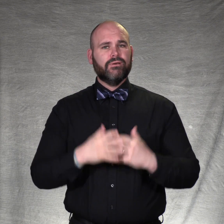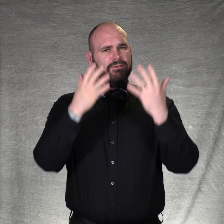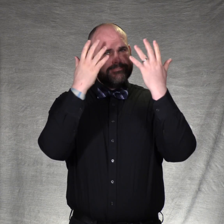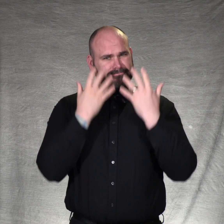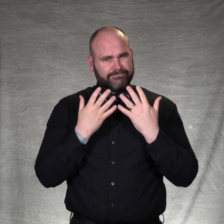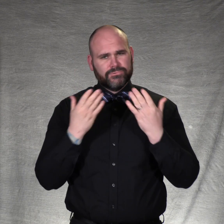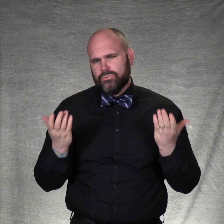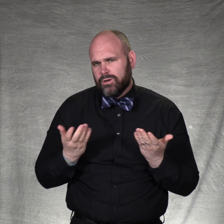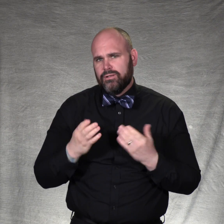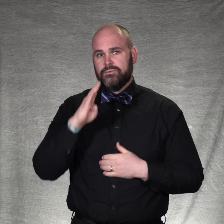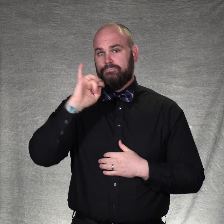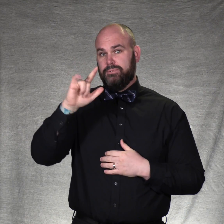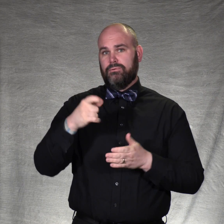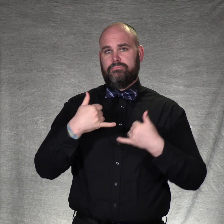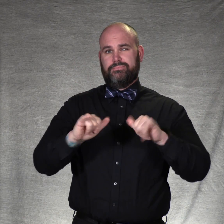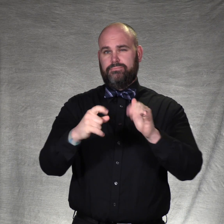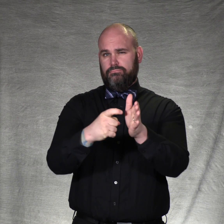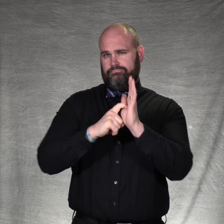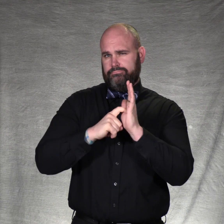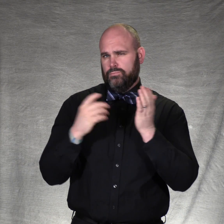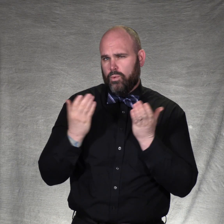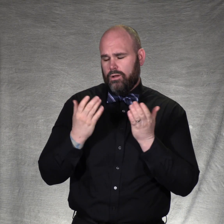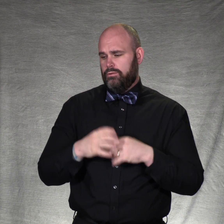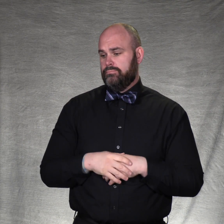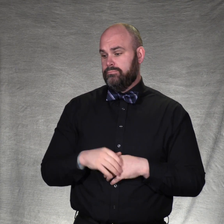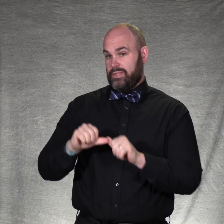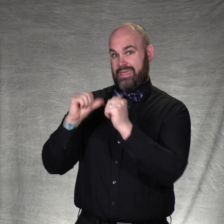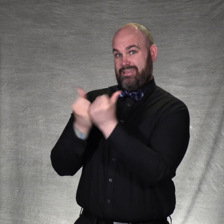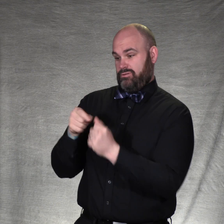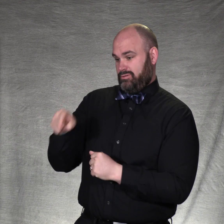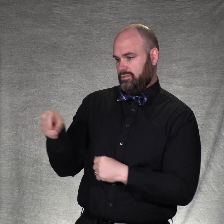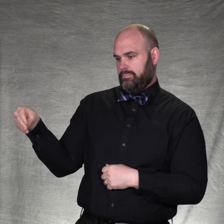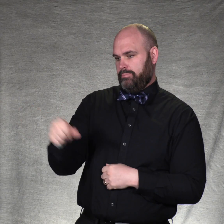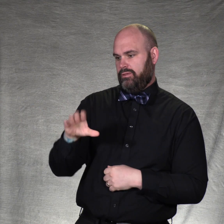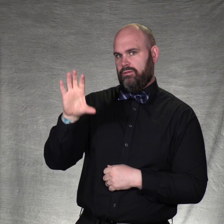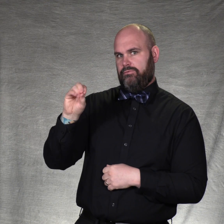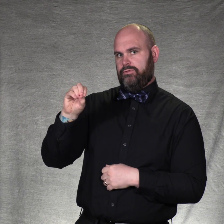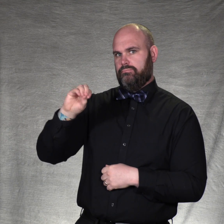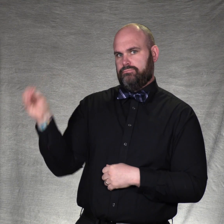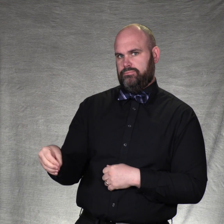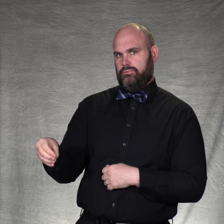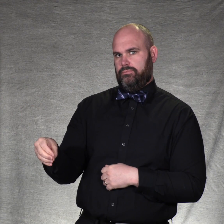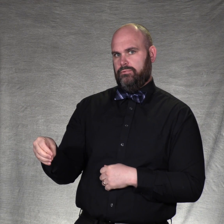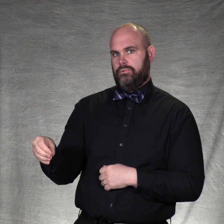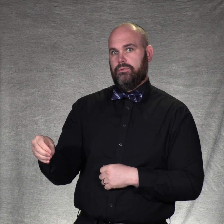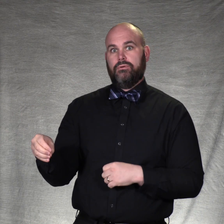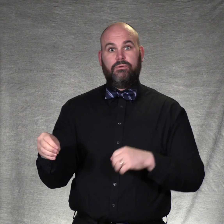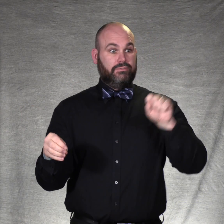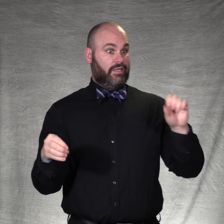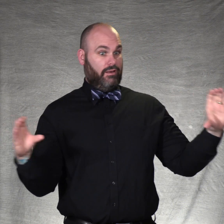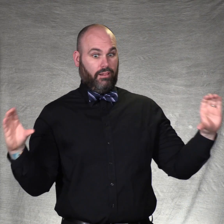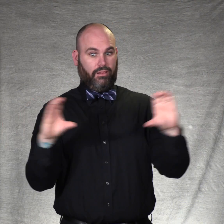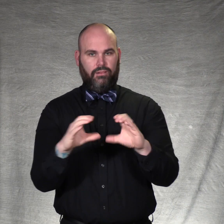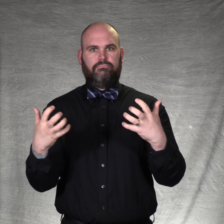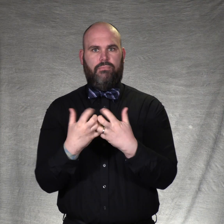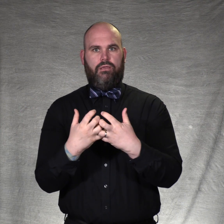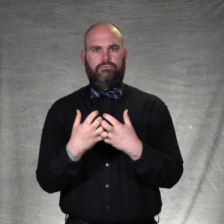Unfortunately, the bill still requires agencies to pay for 50% of the cost of accommodations.